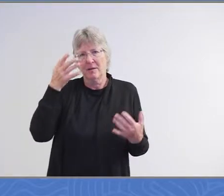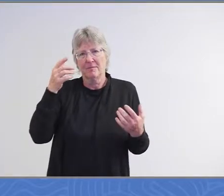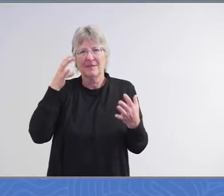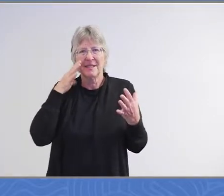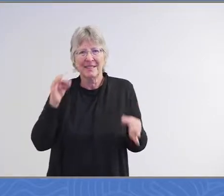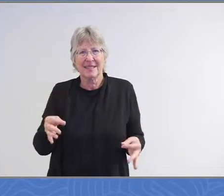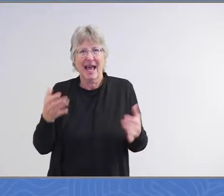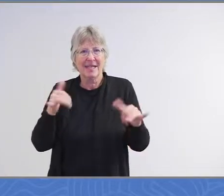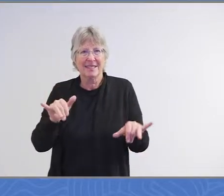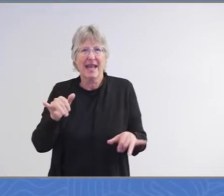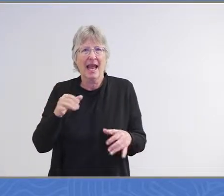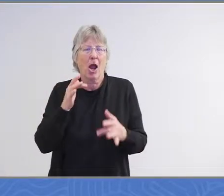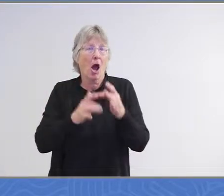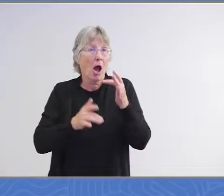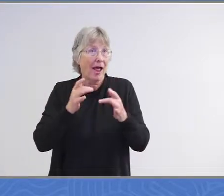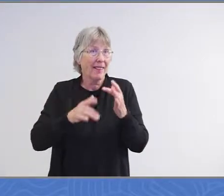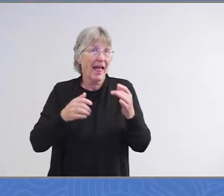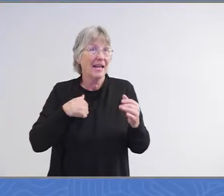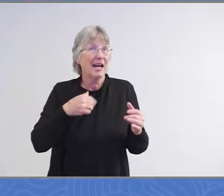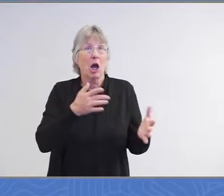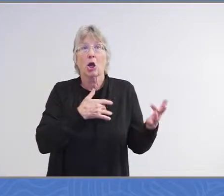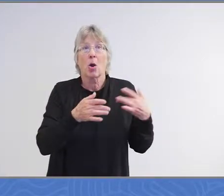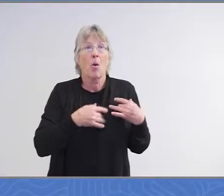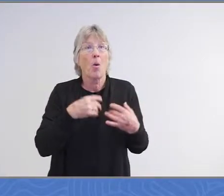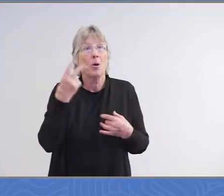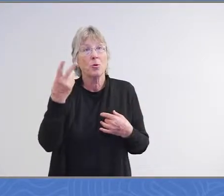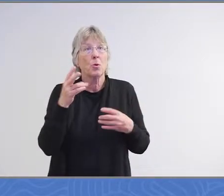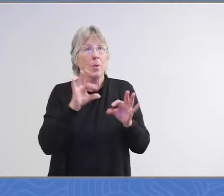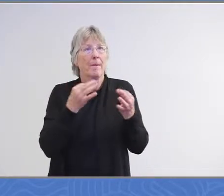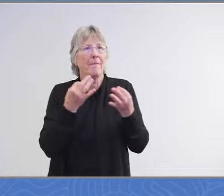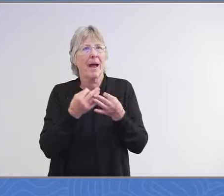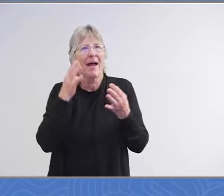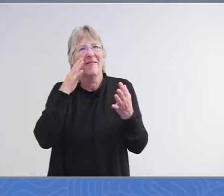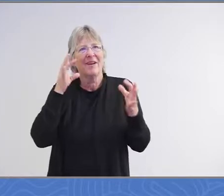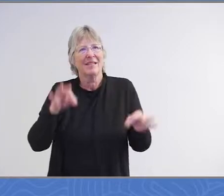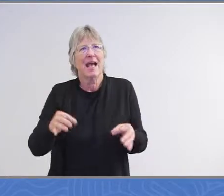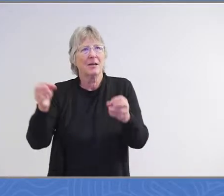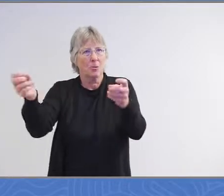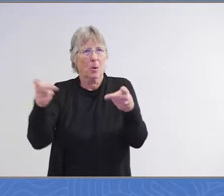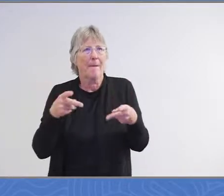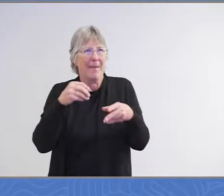I am concerned because only two of my families have decided to return to in-person teaching,